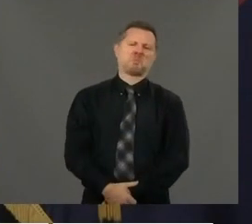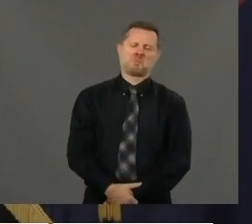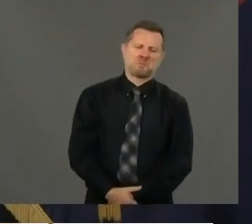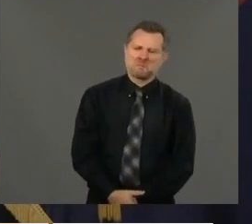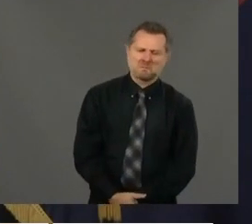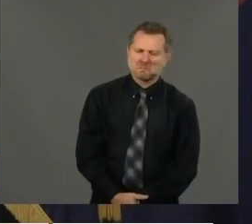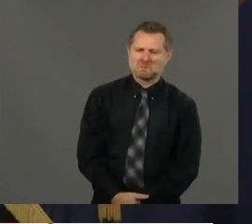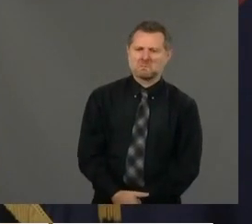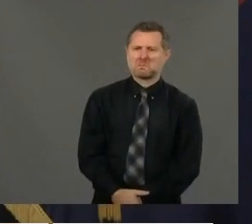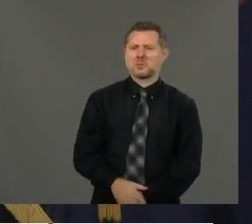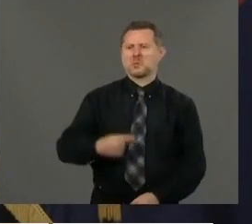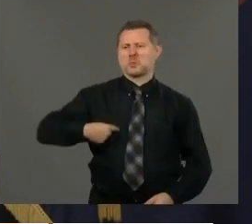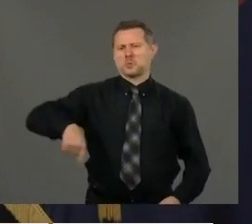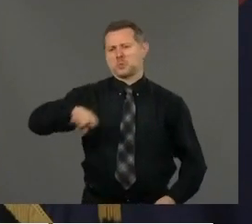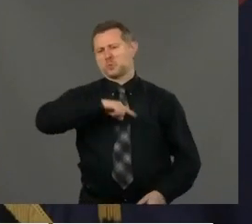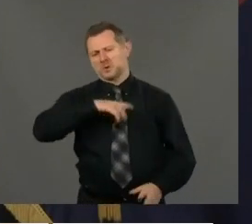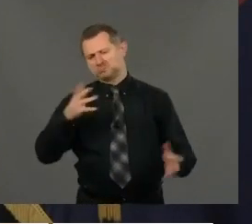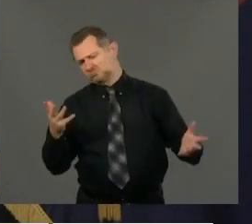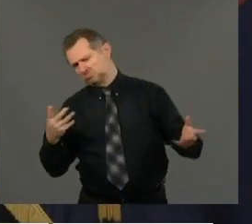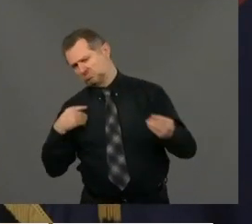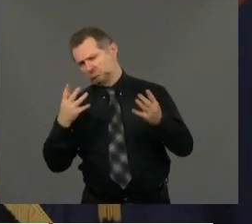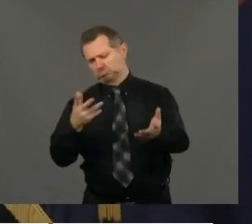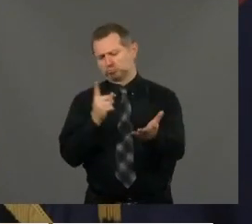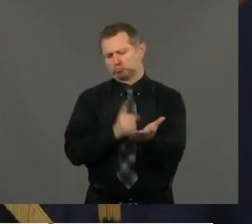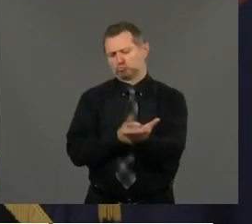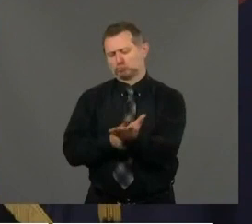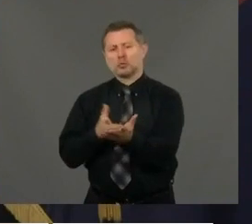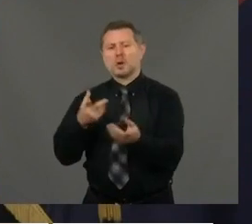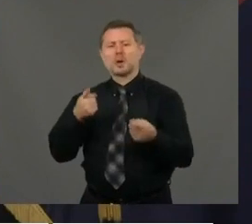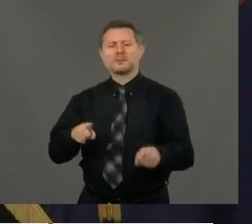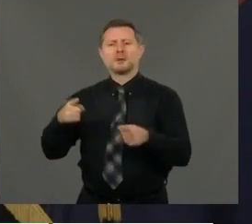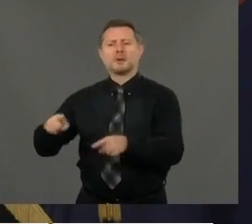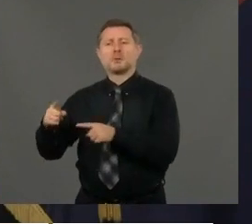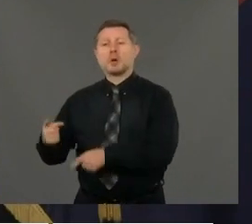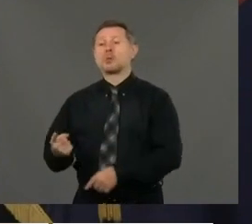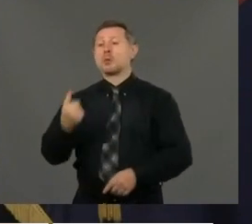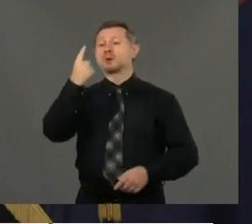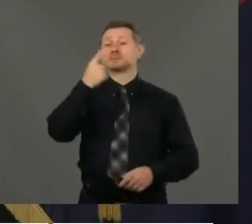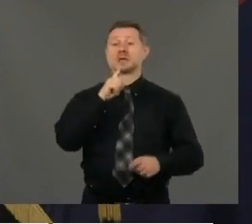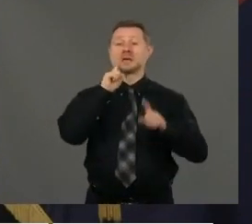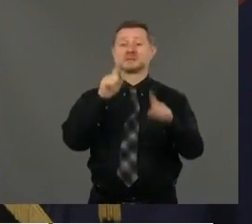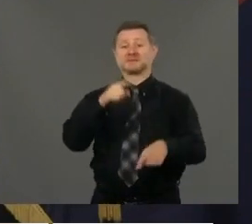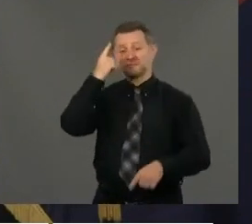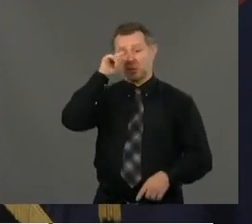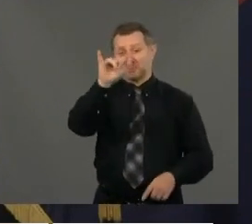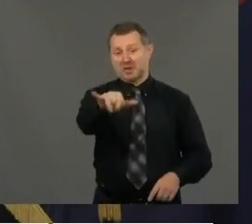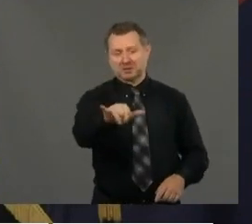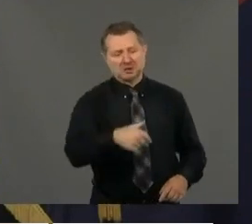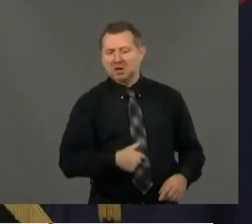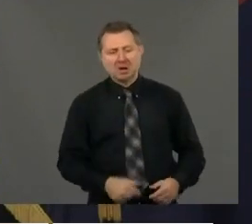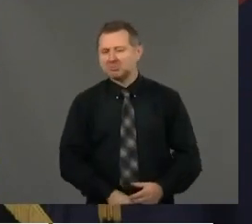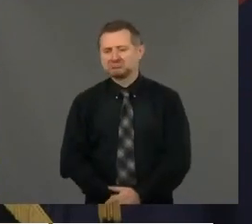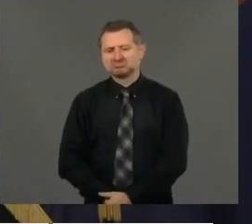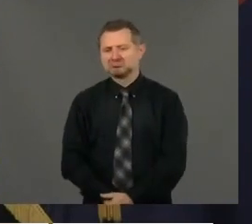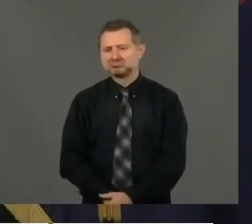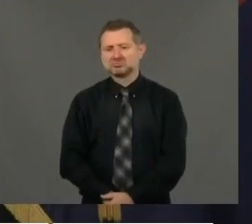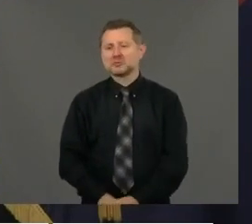WIND UP BEING CORRECT BECAUSE